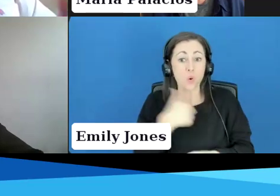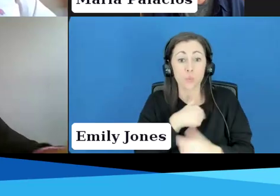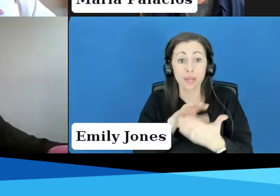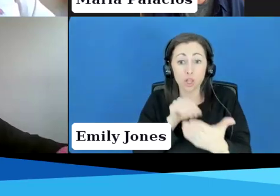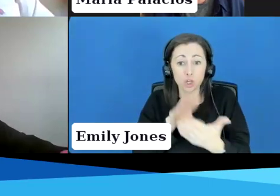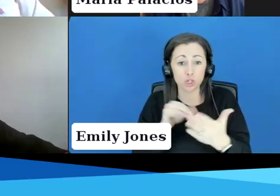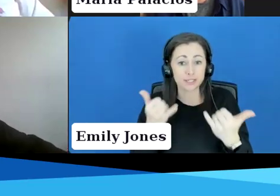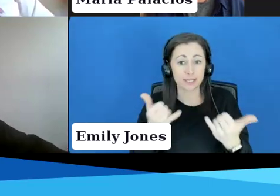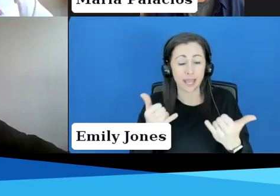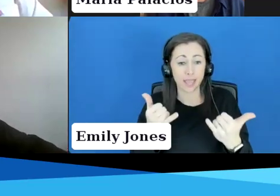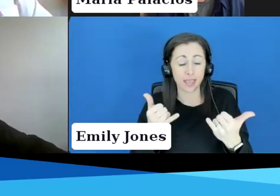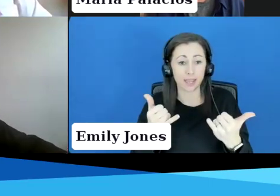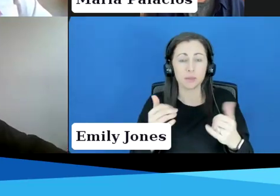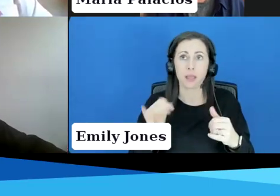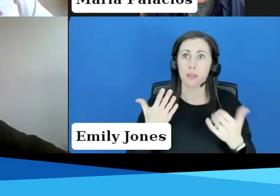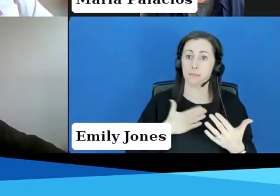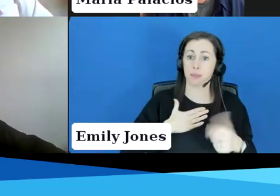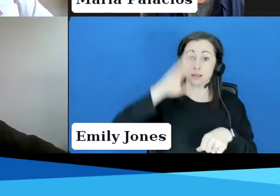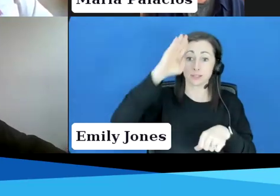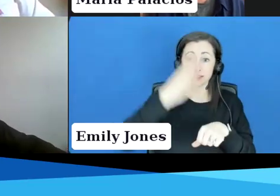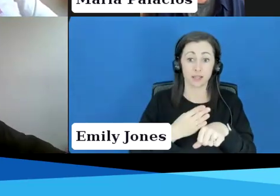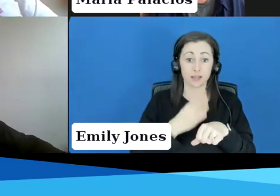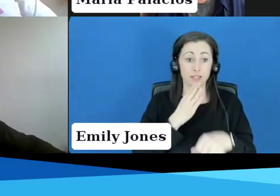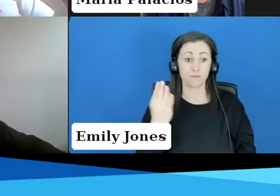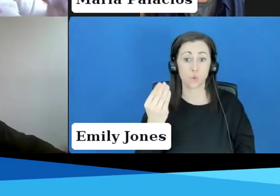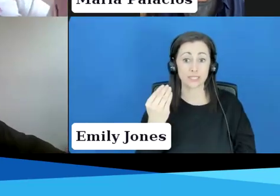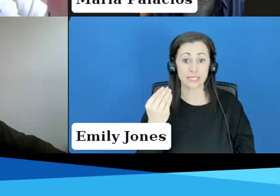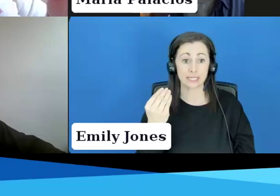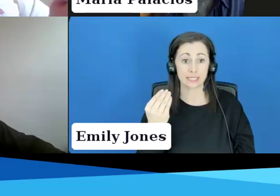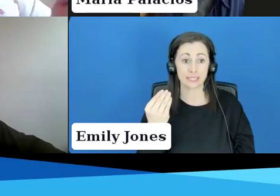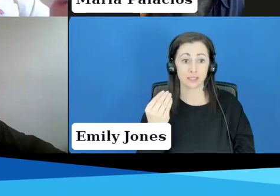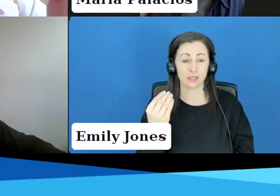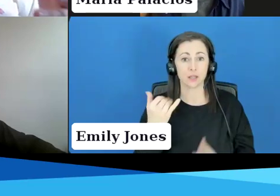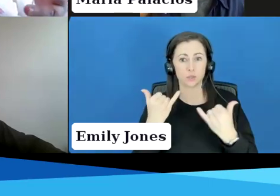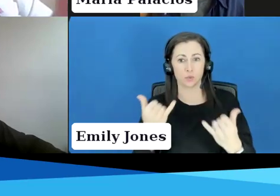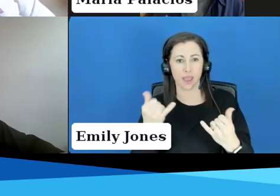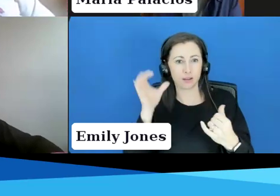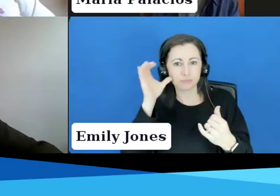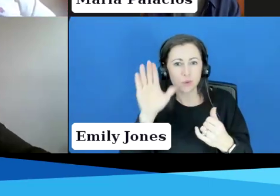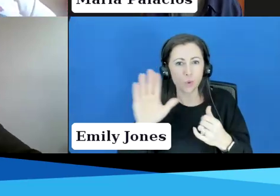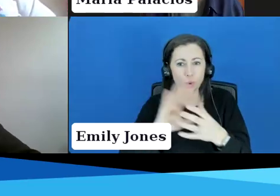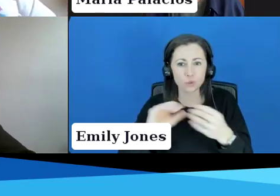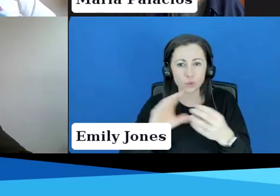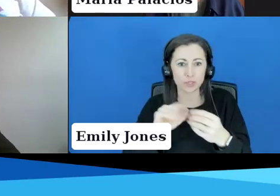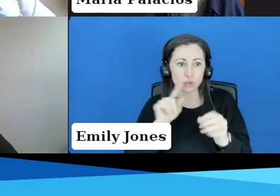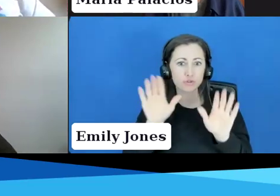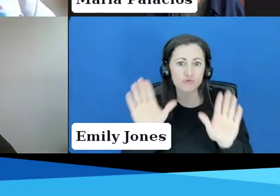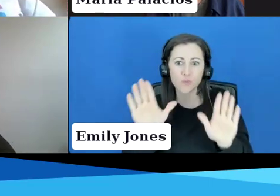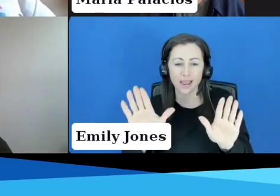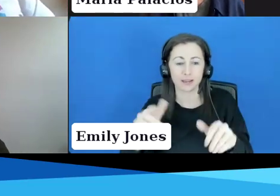My son's 14. Going back and listening to your stories were great, because, I mean, I love the Boppy.